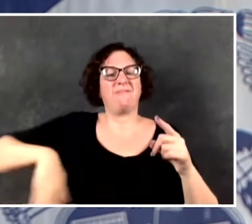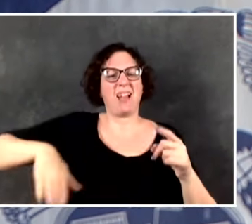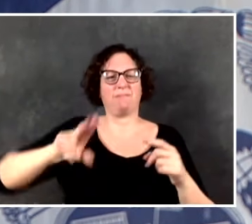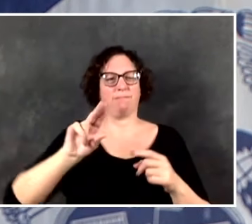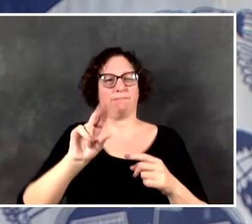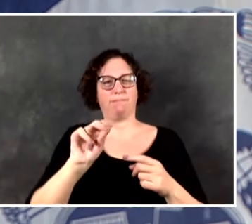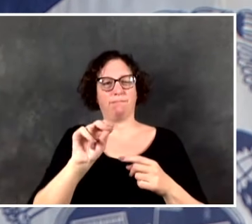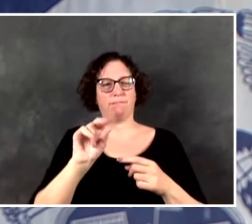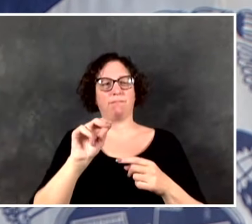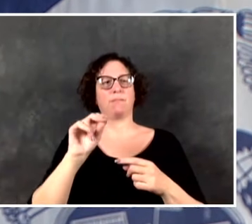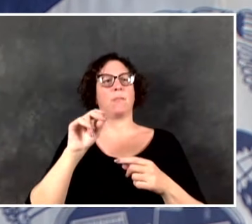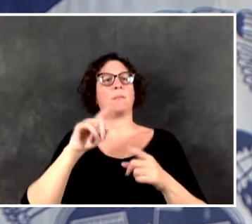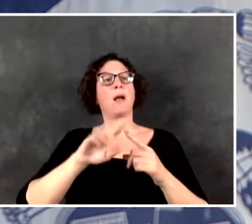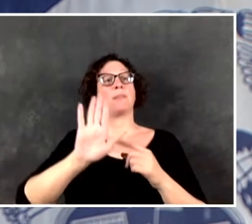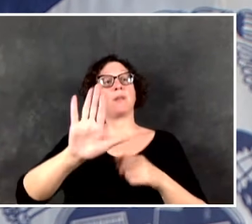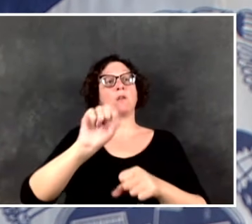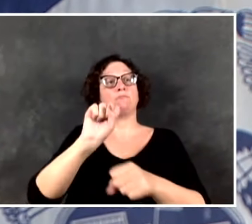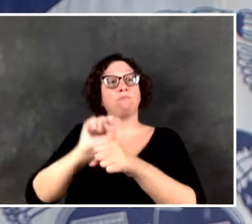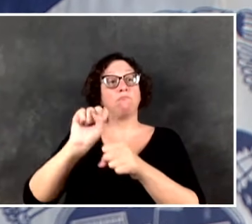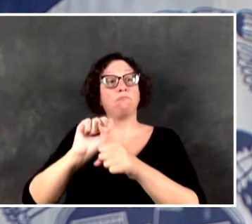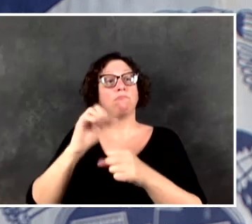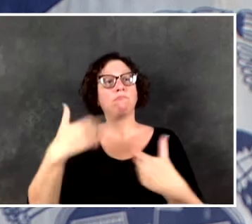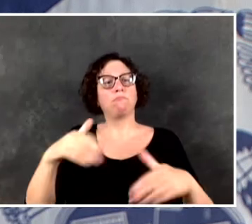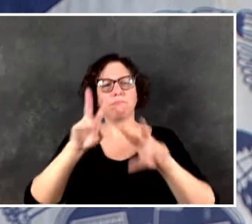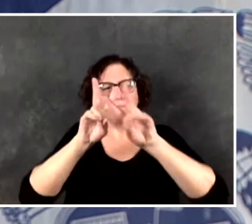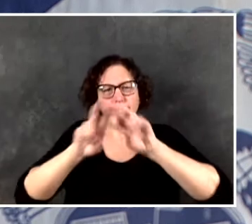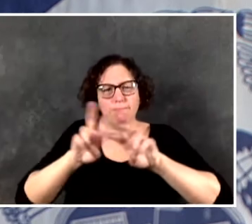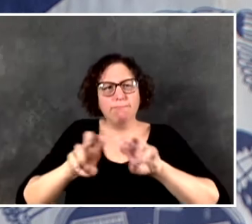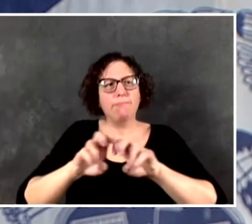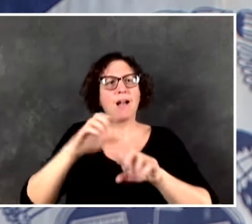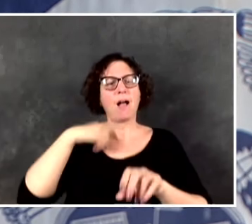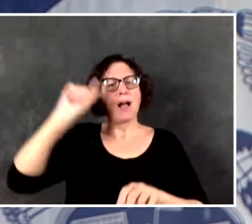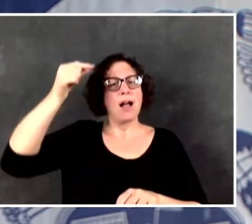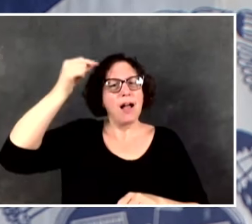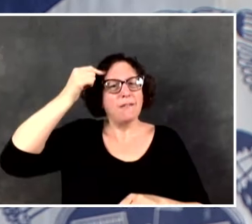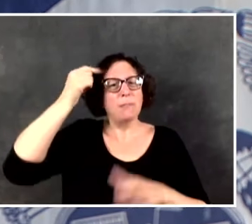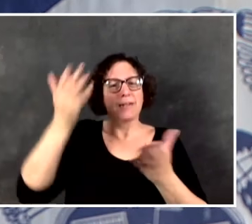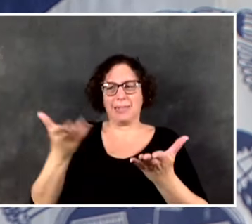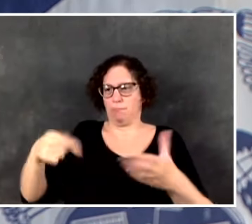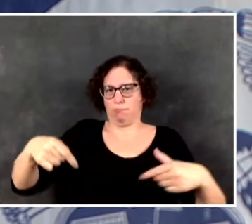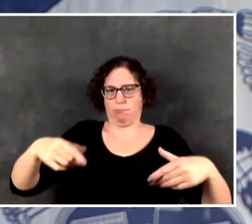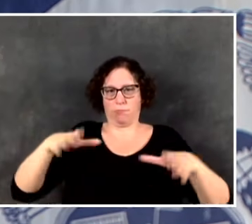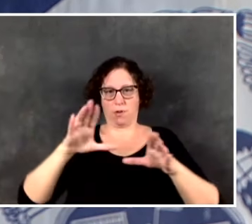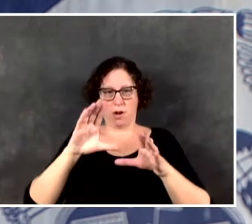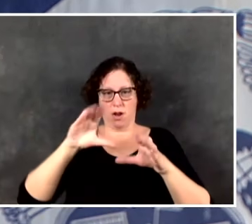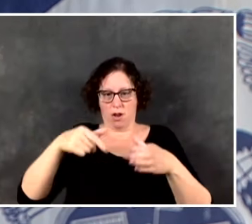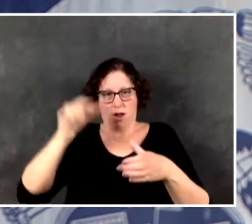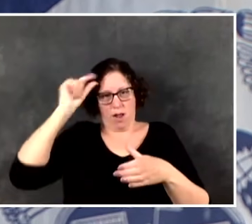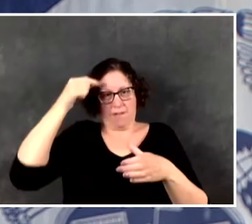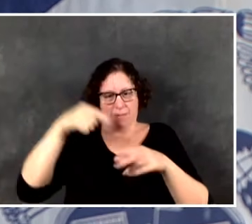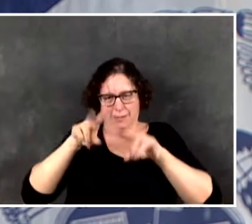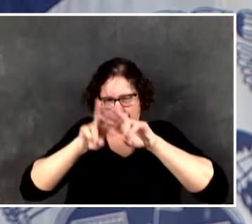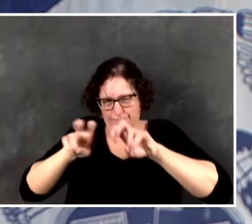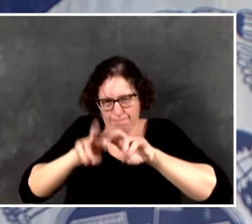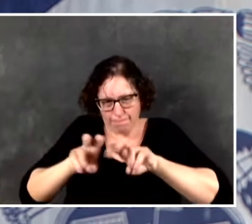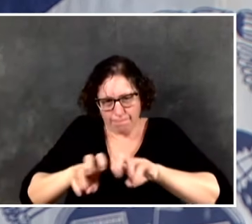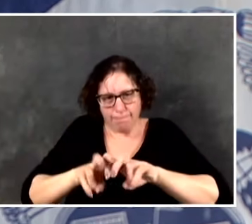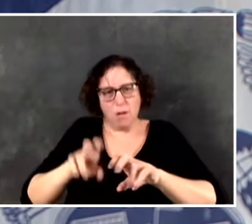THE WORK OF NEW YORK CITY GOVERNMENT AND DETERMINE IF WE'REO PSIITON ED RIGHT FOR THE FUTURE OR WE HAVE TO MAKE OTHER ACHNSGE.